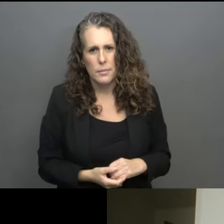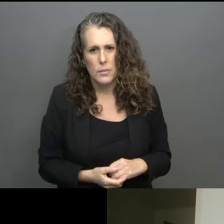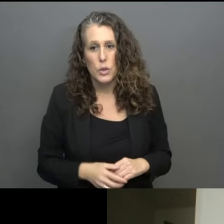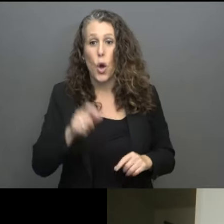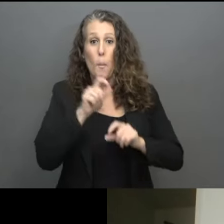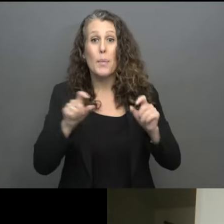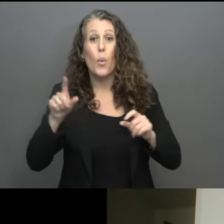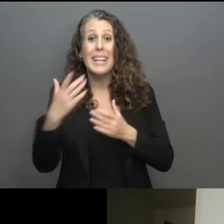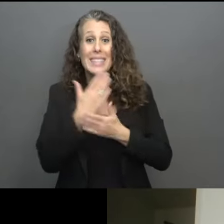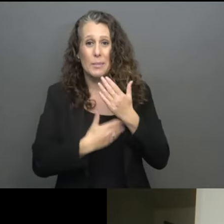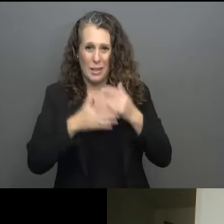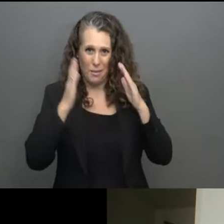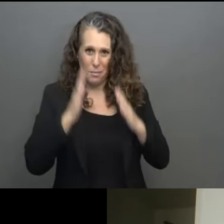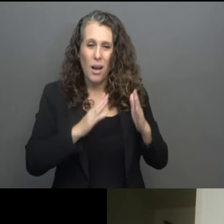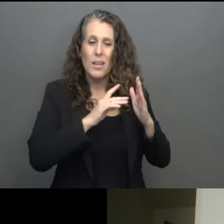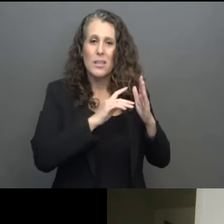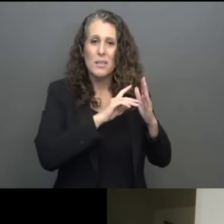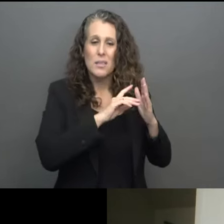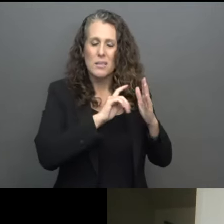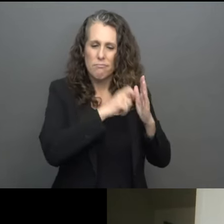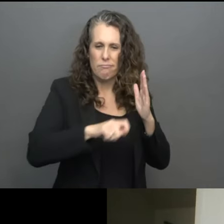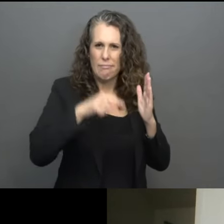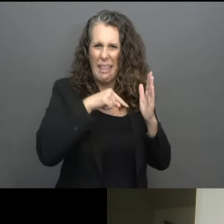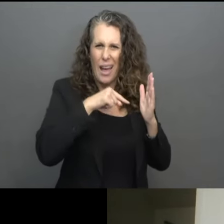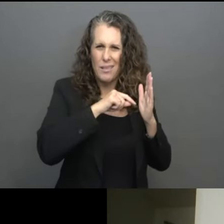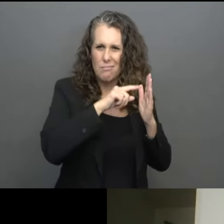disrespecting stuff with disability. And the other thing is the stuff to understand that